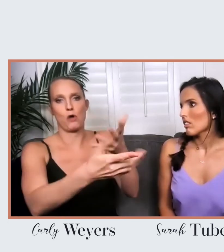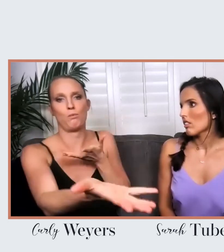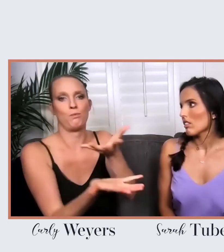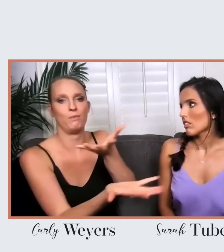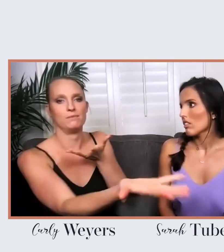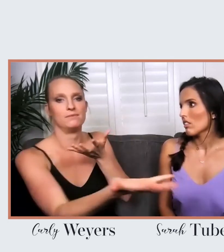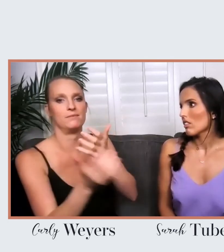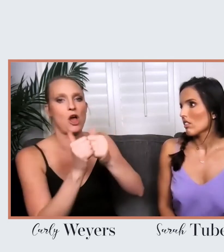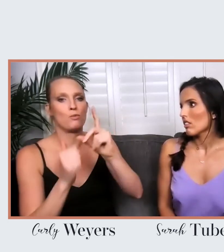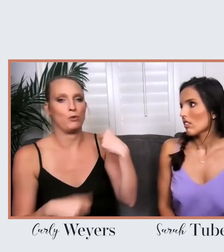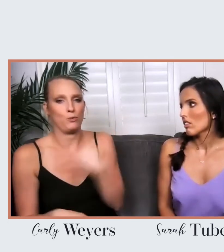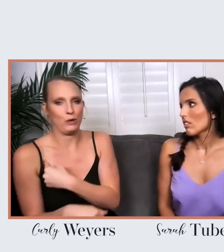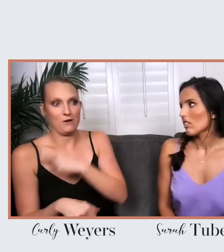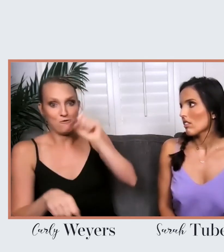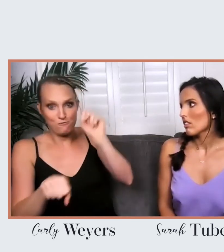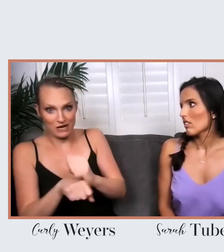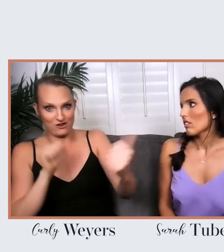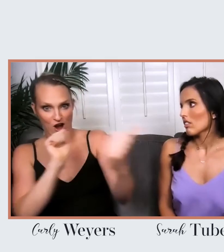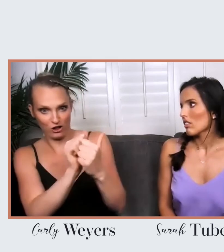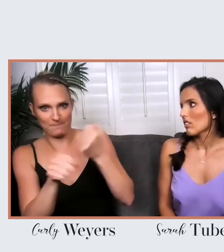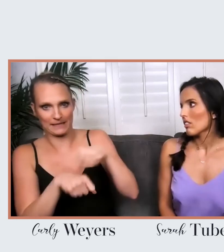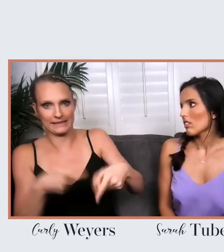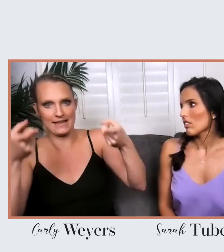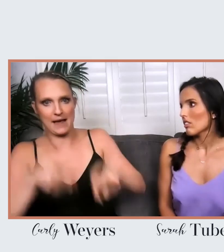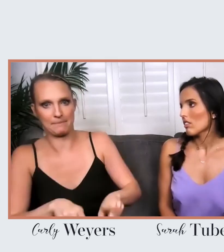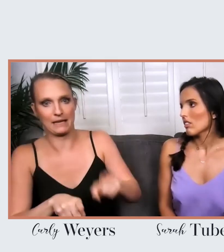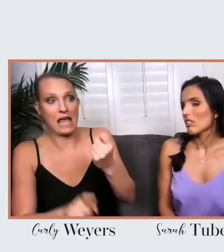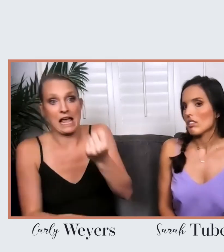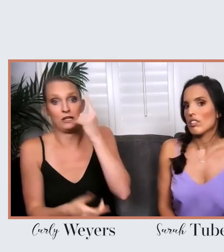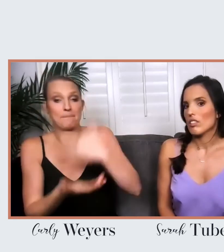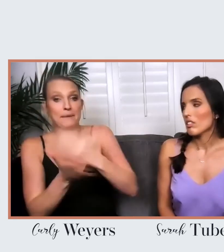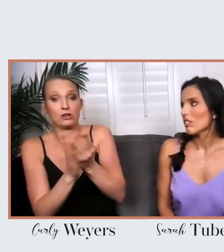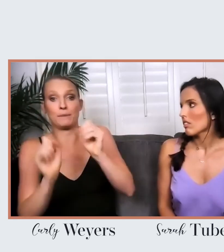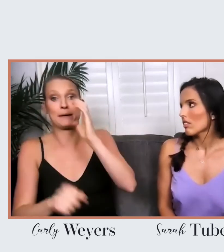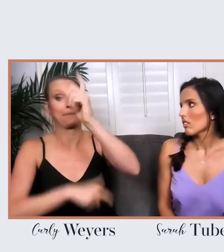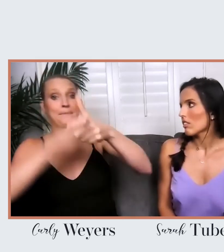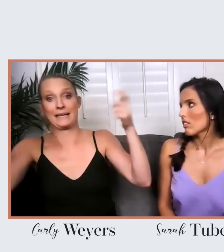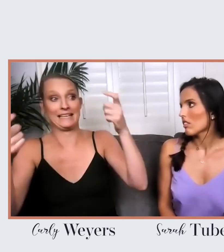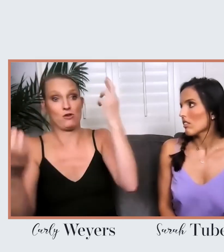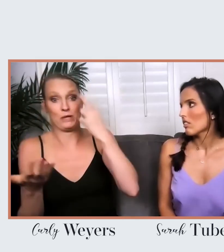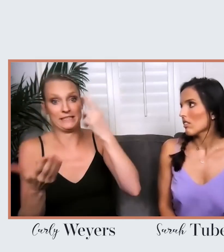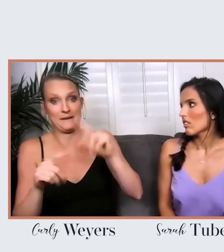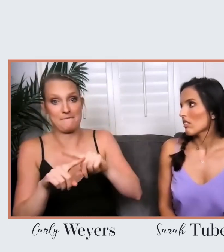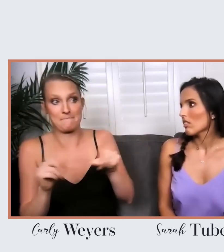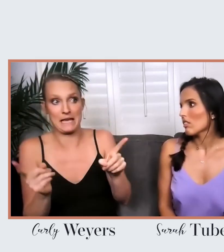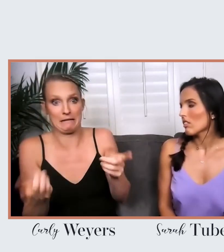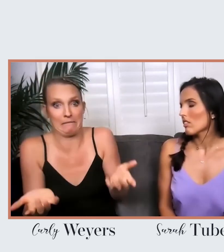You don't have the budget for it. So how do we work together and make this happen and understanding, yes, budget can be the biggest reason,